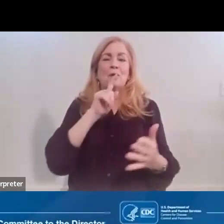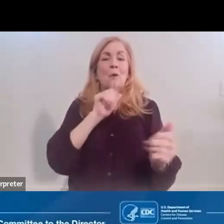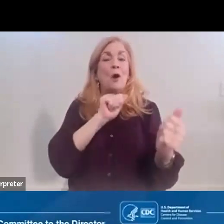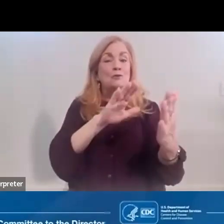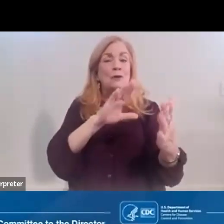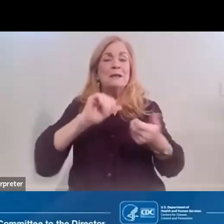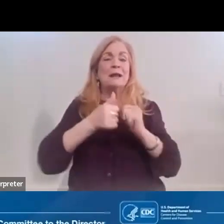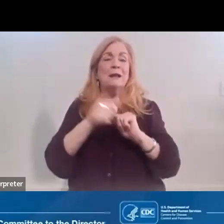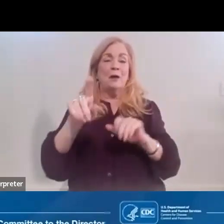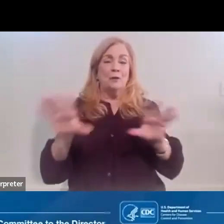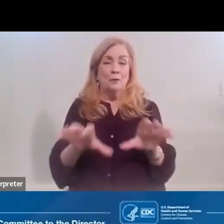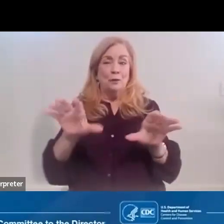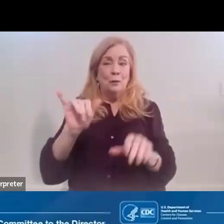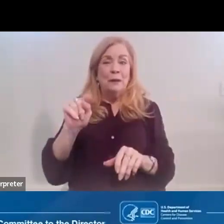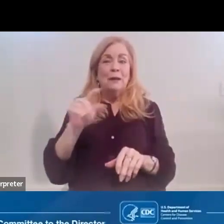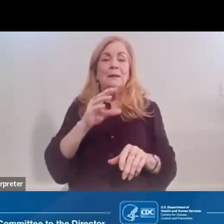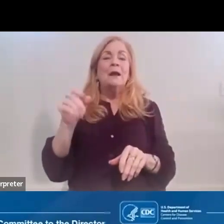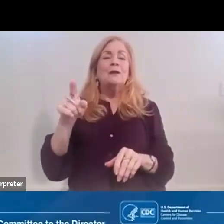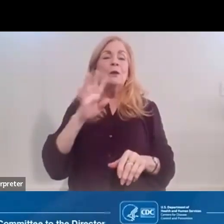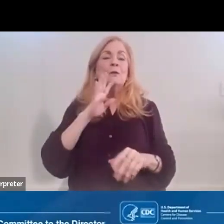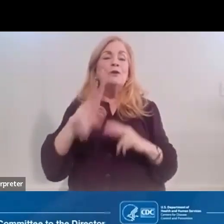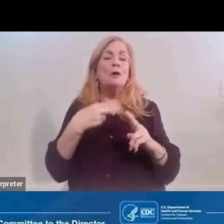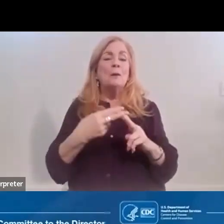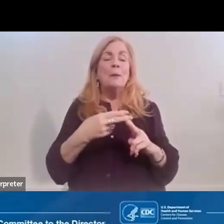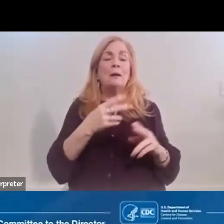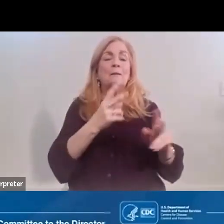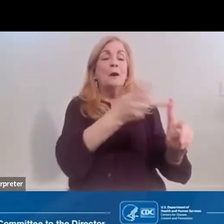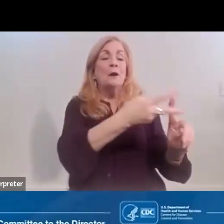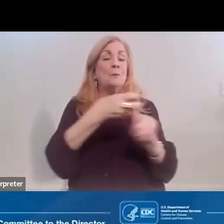And when you were talking about, you know, bringing private industry in the other part